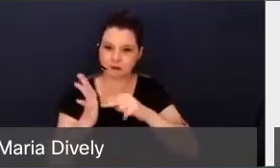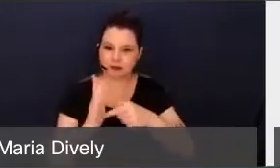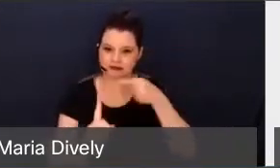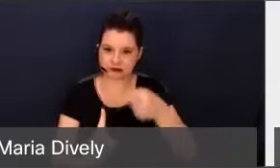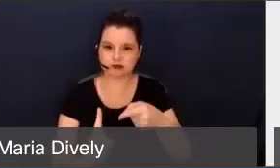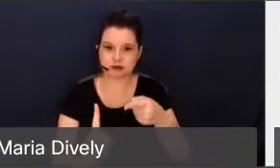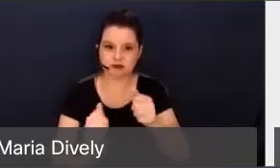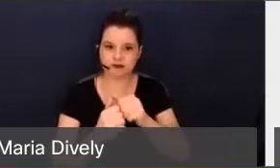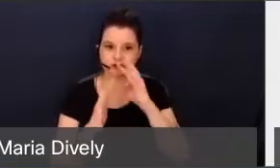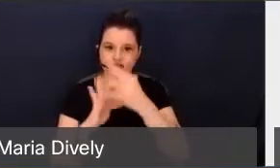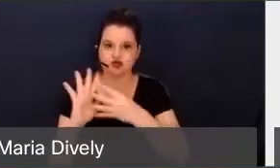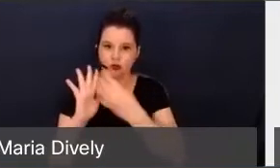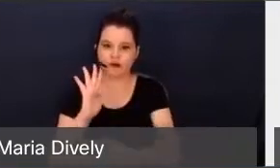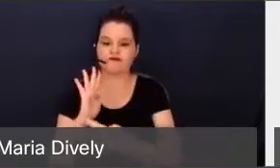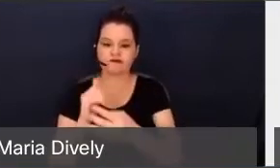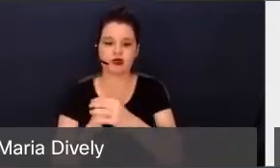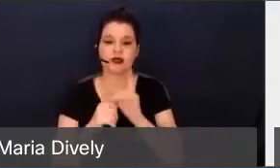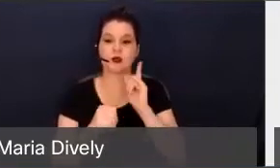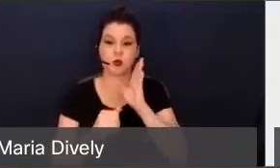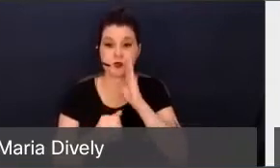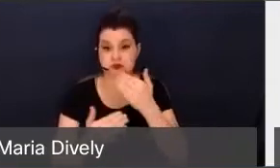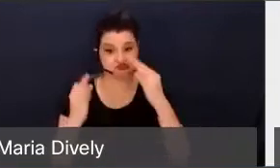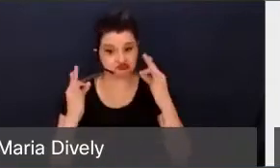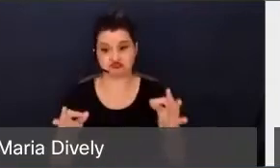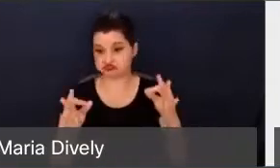um, graph and it would be good to go.